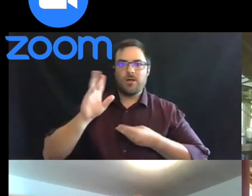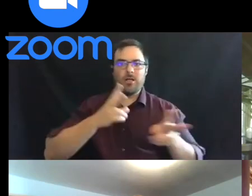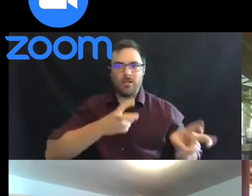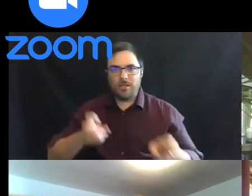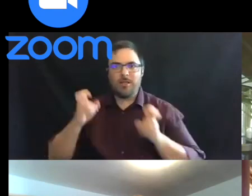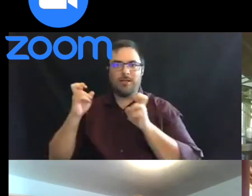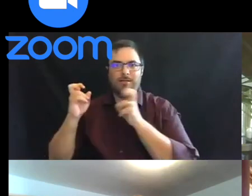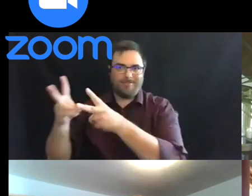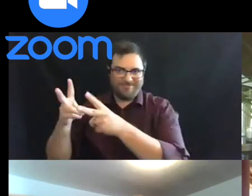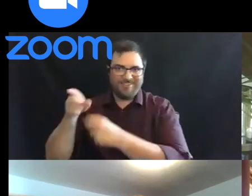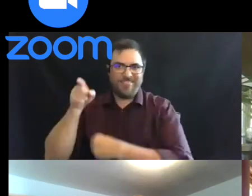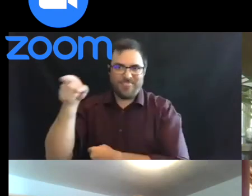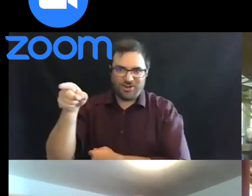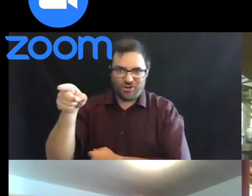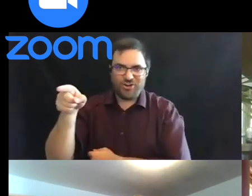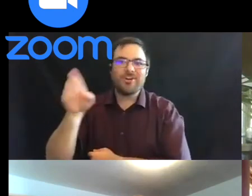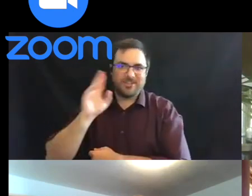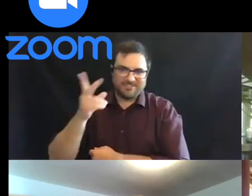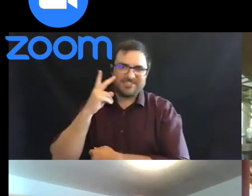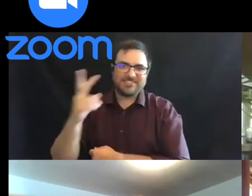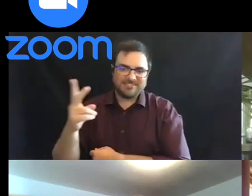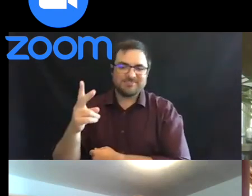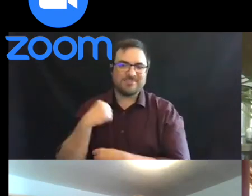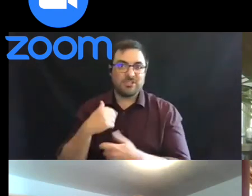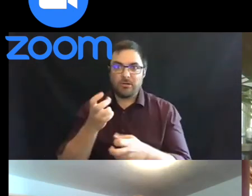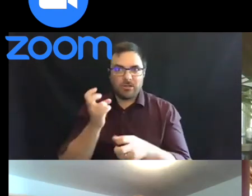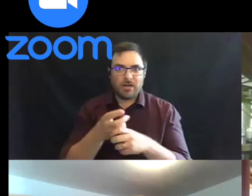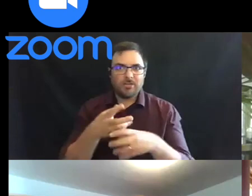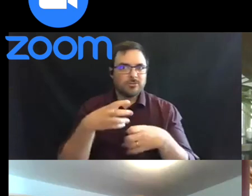we've added in the chat room because I know it's hard to pay attention and check links and get